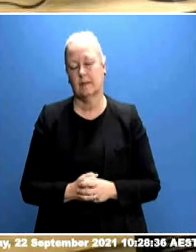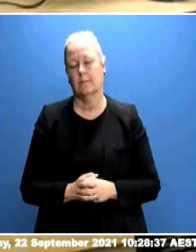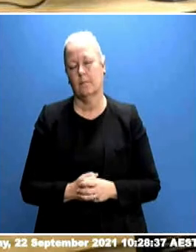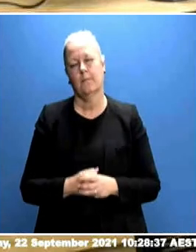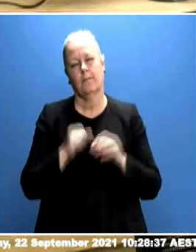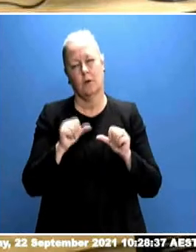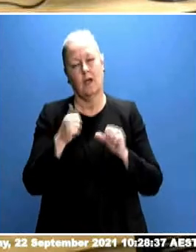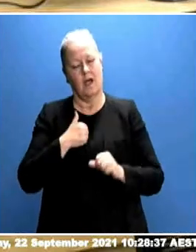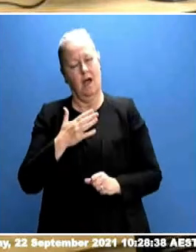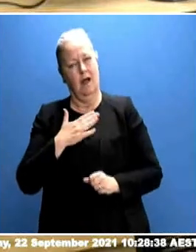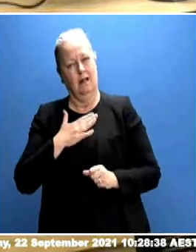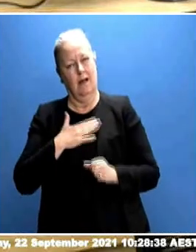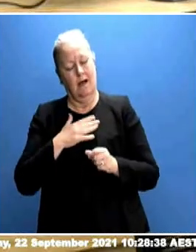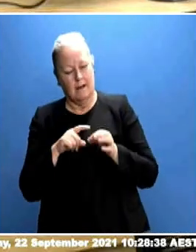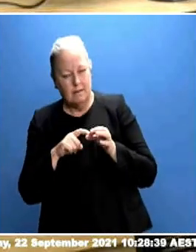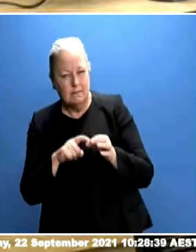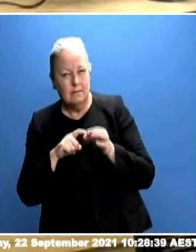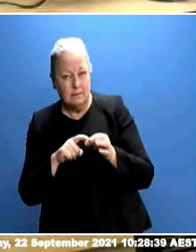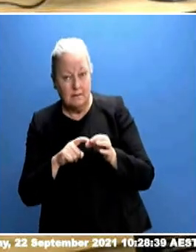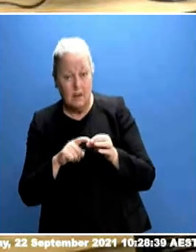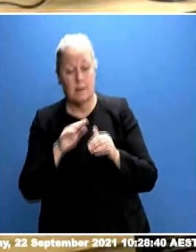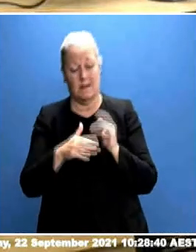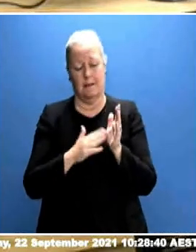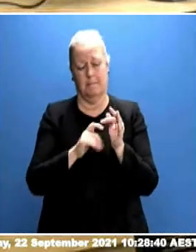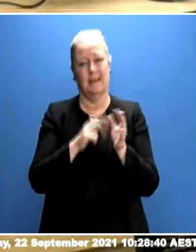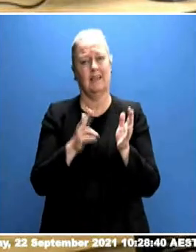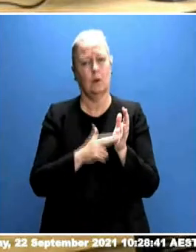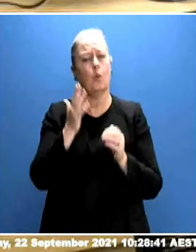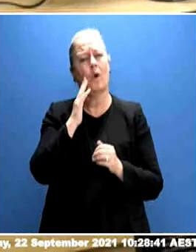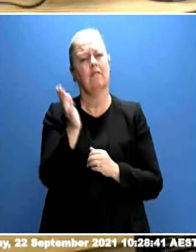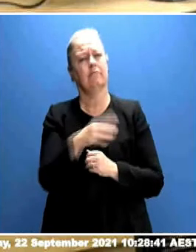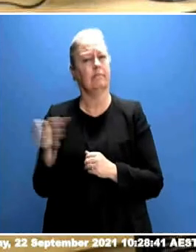Now I'd like to ask you some questions about Megan's removal. Mm-hmm.